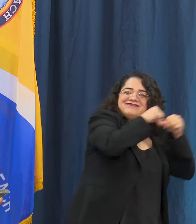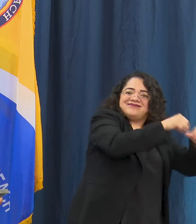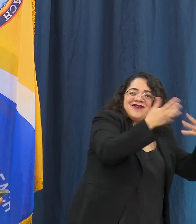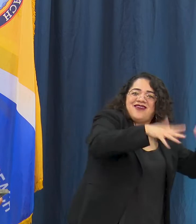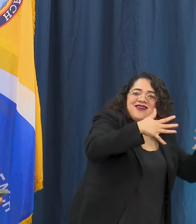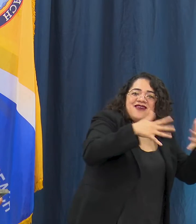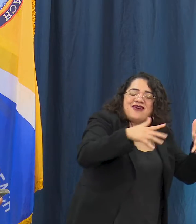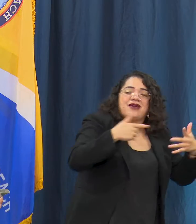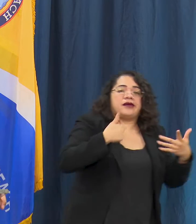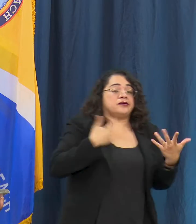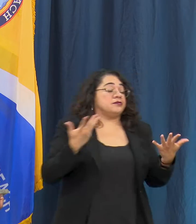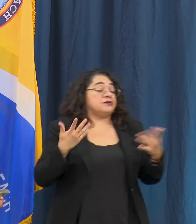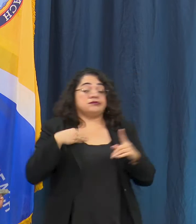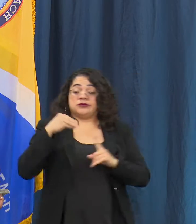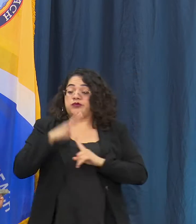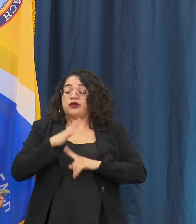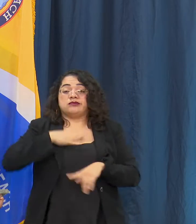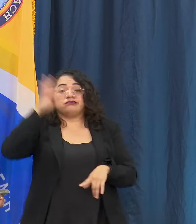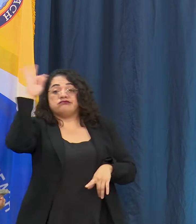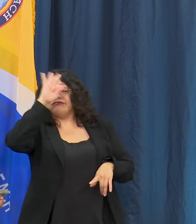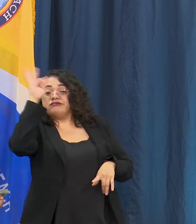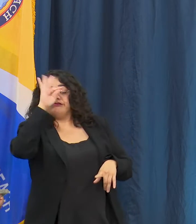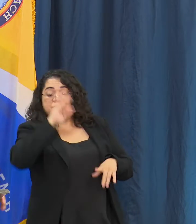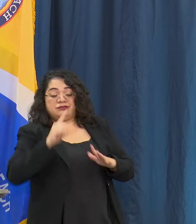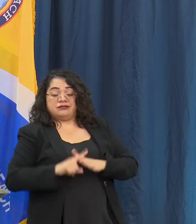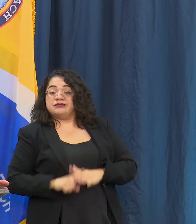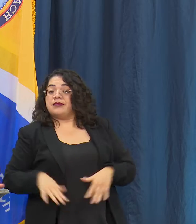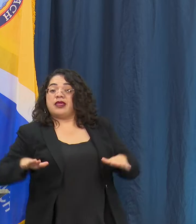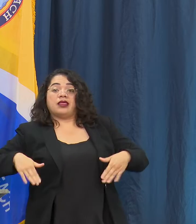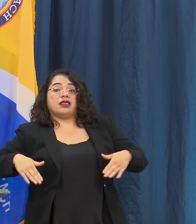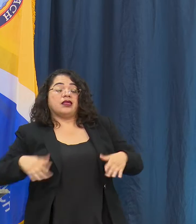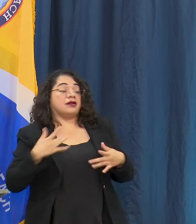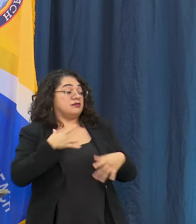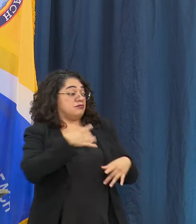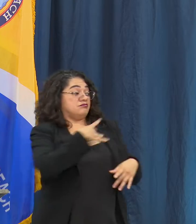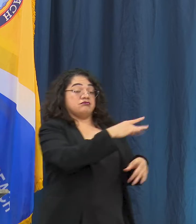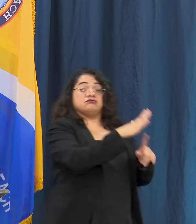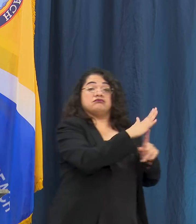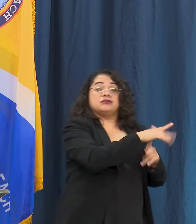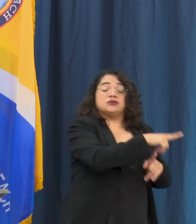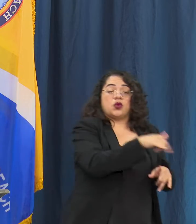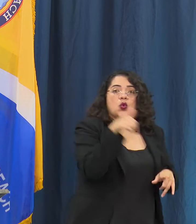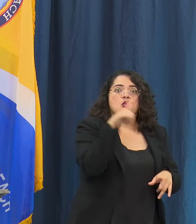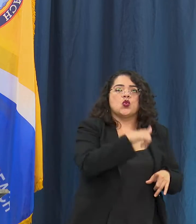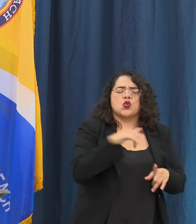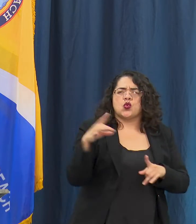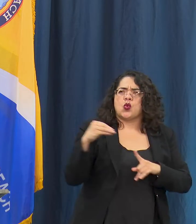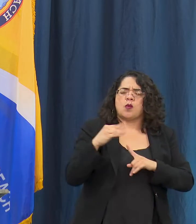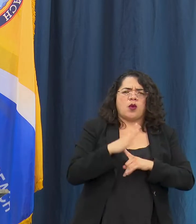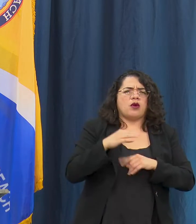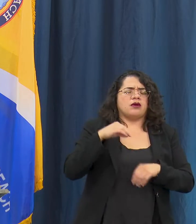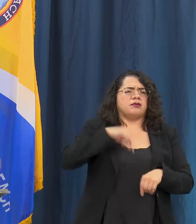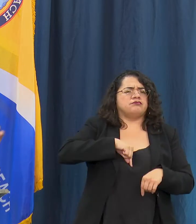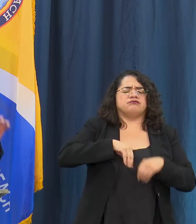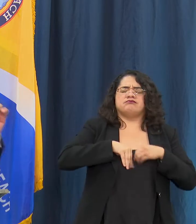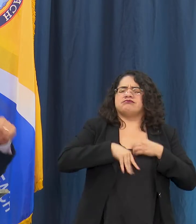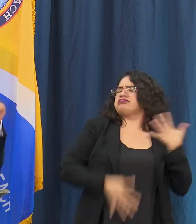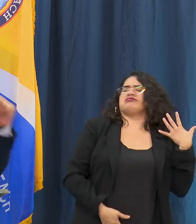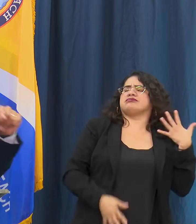Kelly, concerned about the hospitalization rate and making sure that we don't get to a point where we get back to that really scary time early